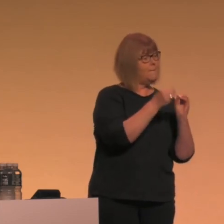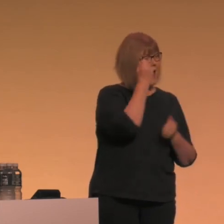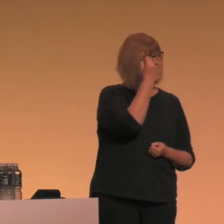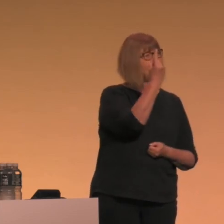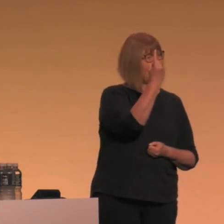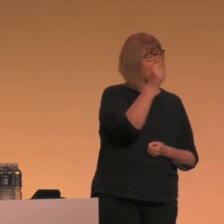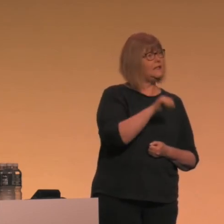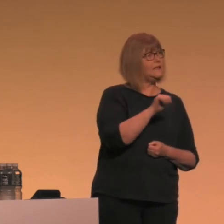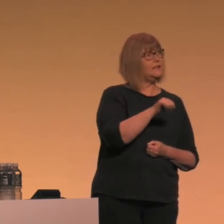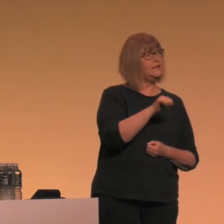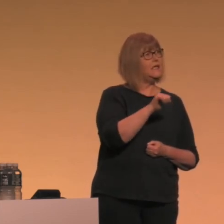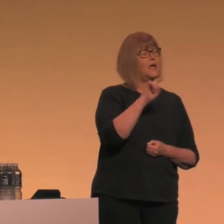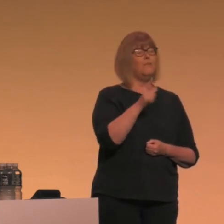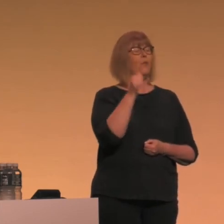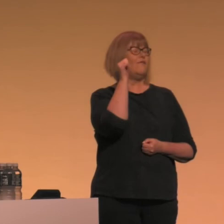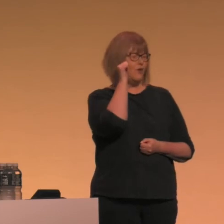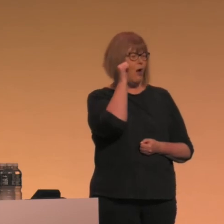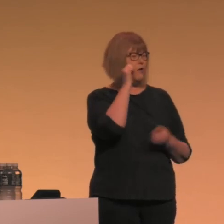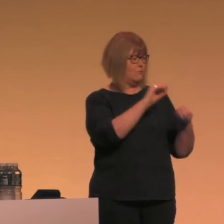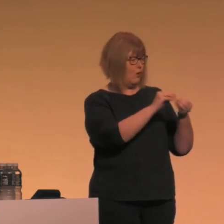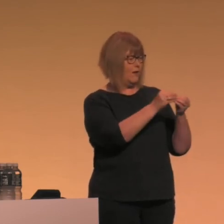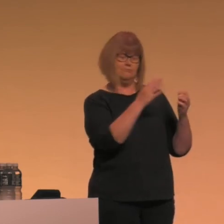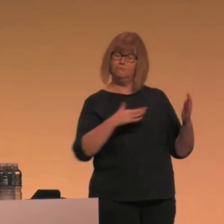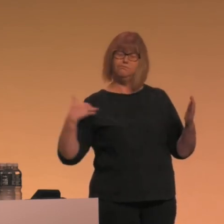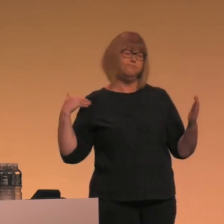but we've known about these problems for a long time.